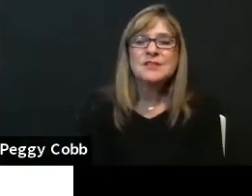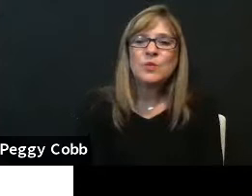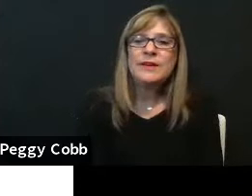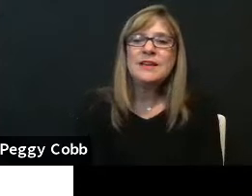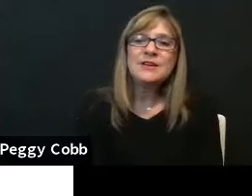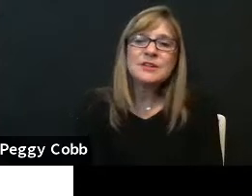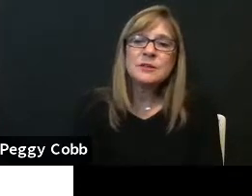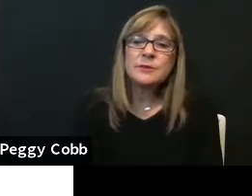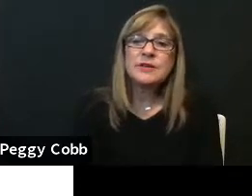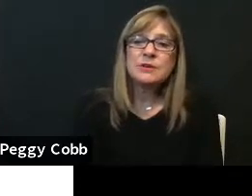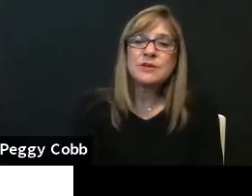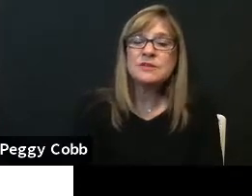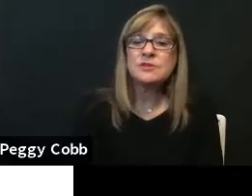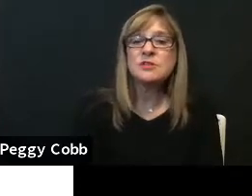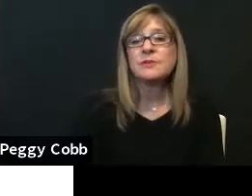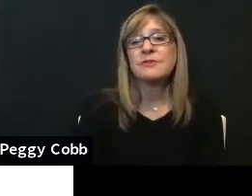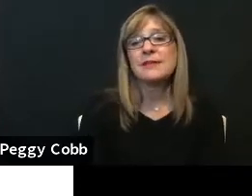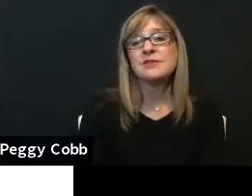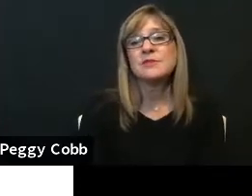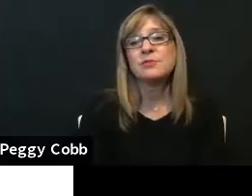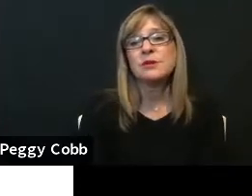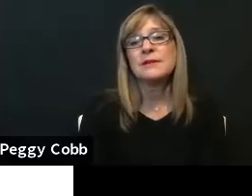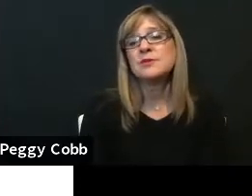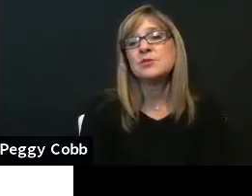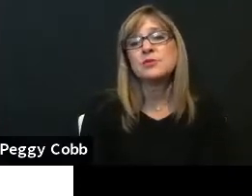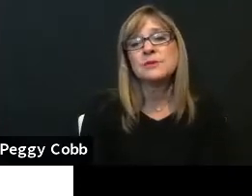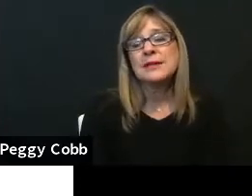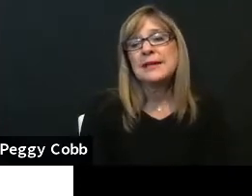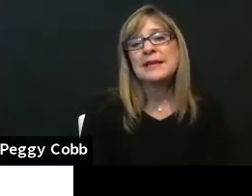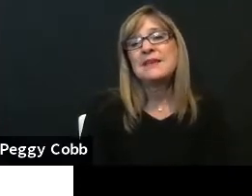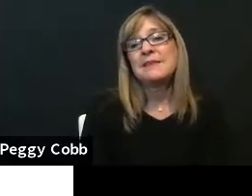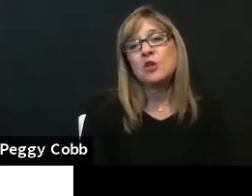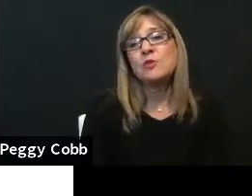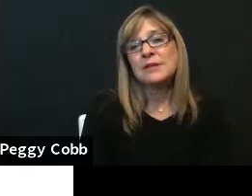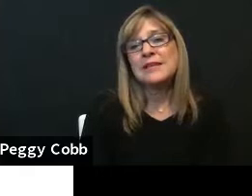So we are here as a community resource to provide the support and the tools, anything that youth needs.